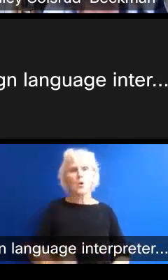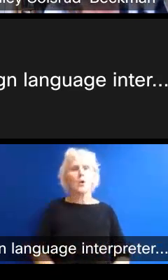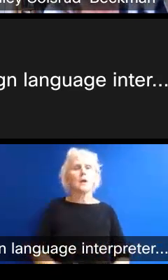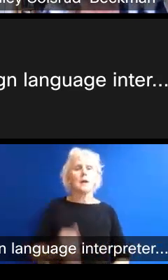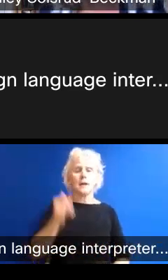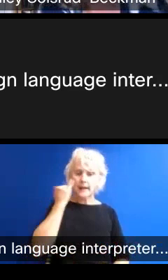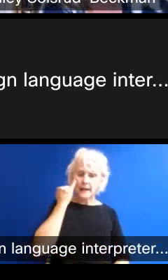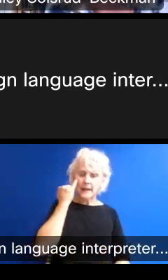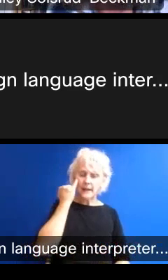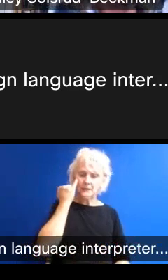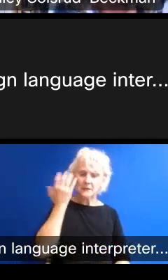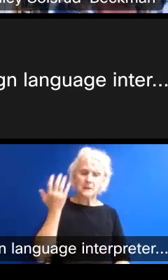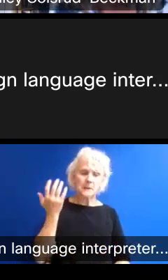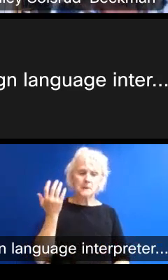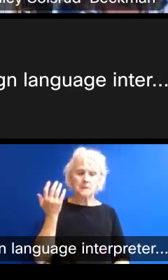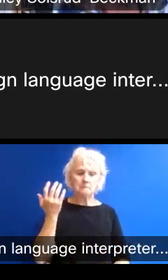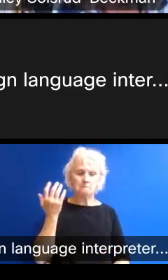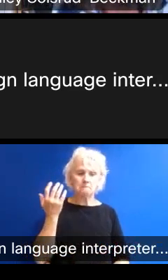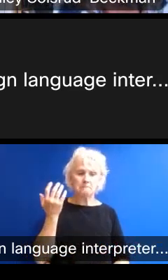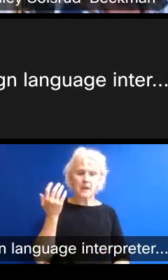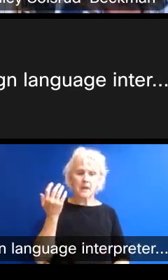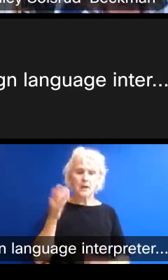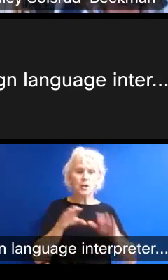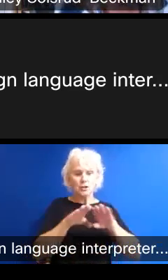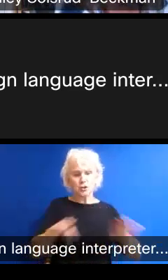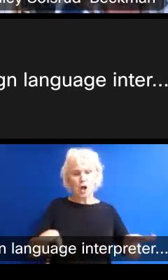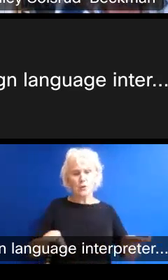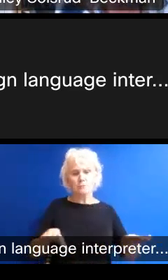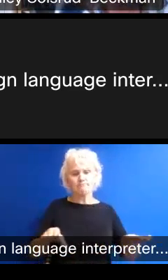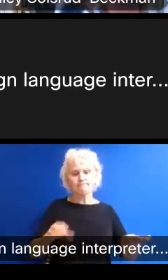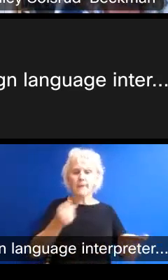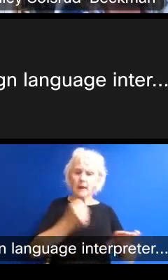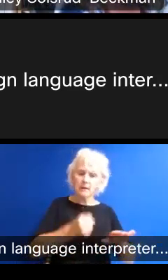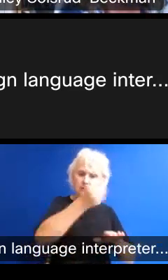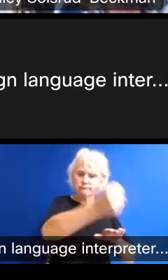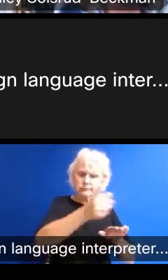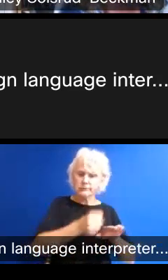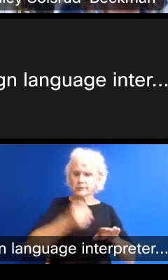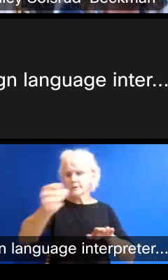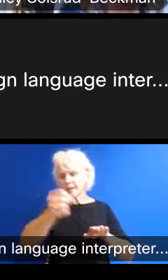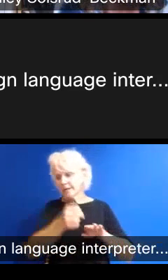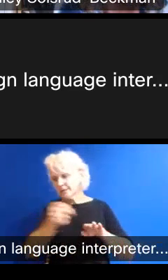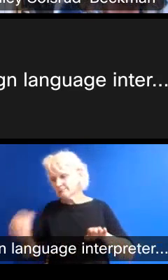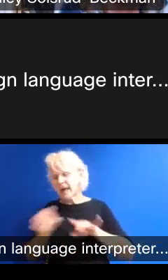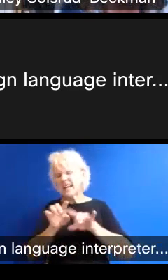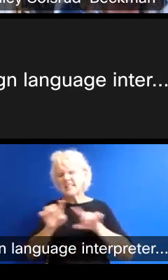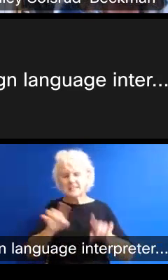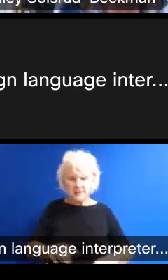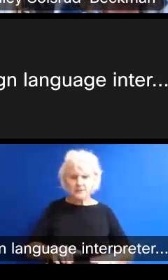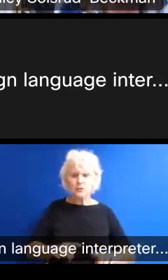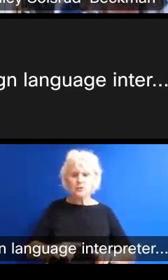in many different types of residential facilities that is considered to be an out of home placement,